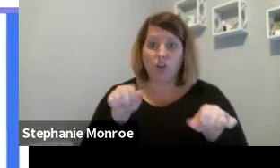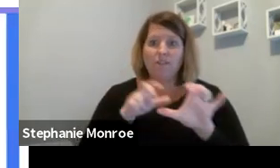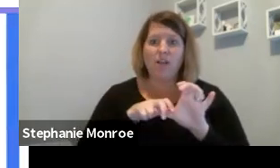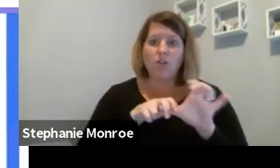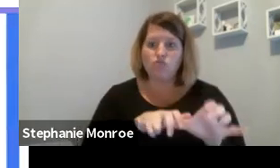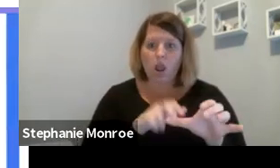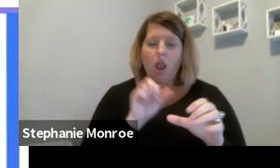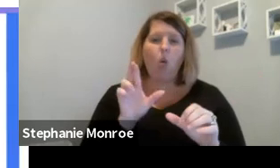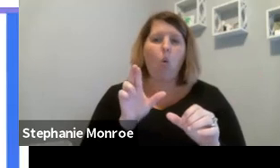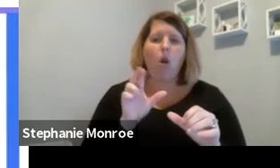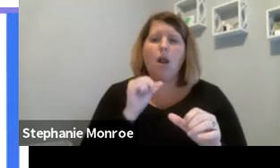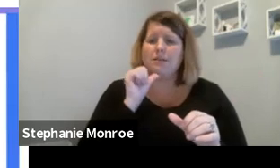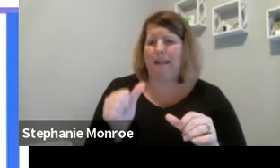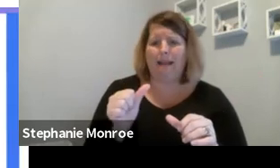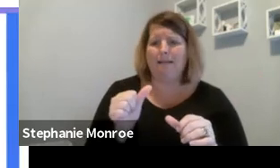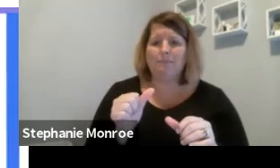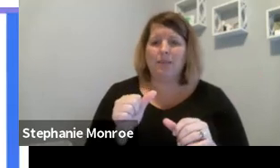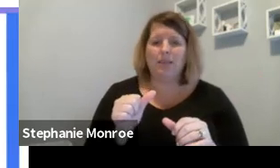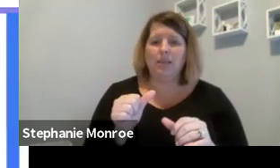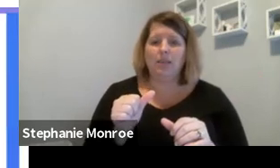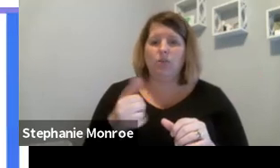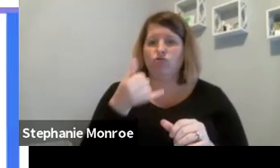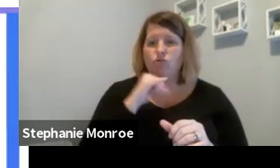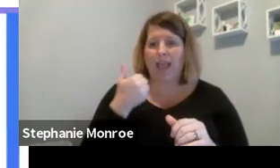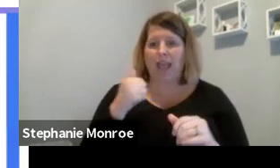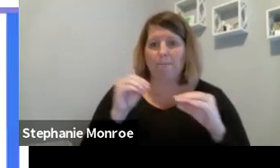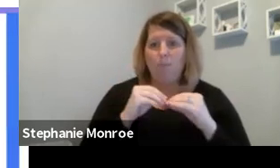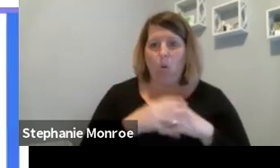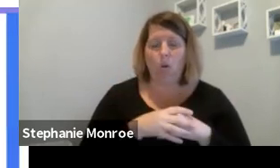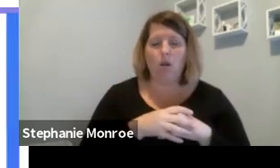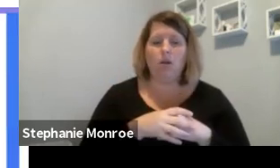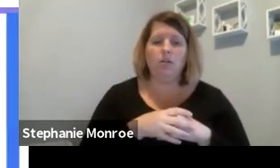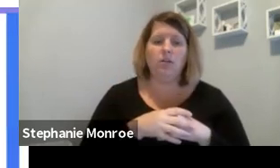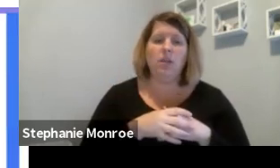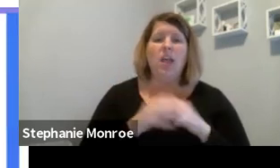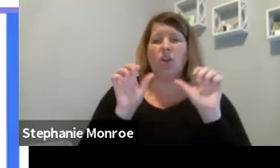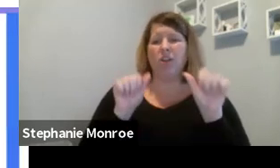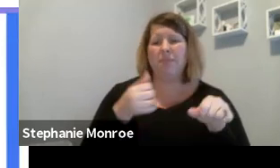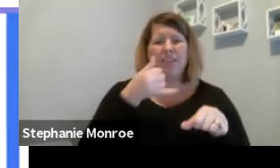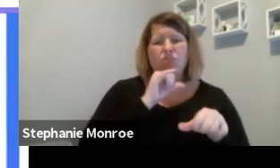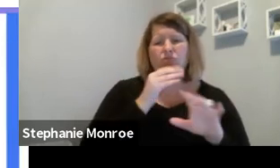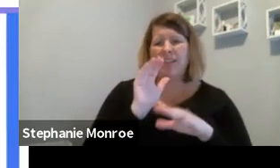or not be under the influence anymore. It could be they drank the night before.